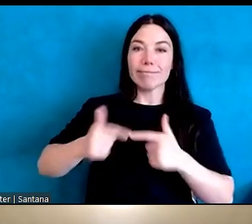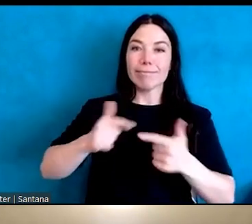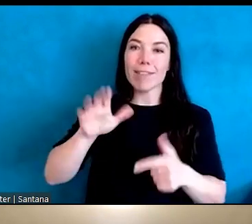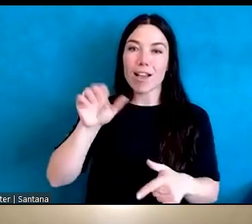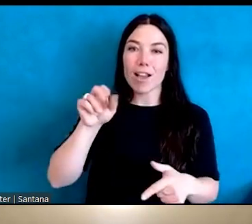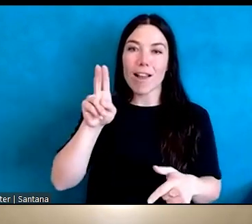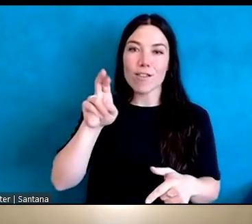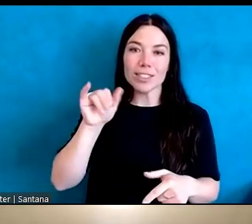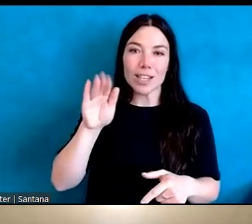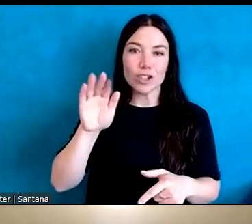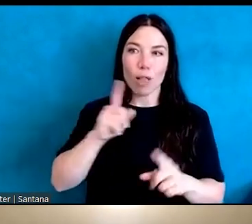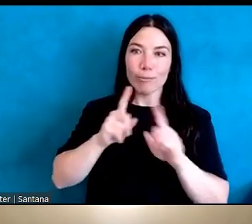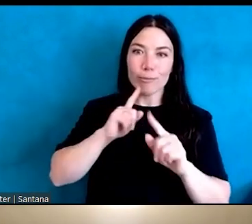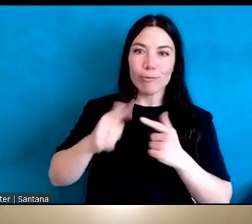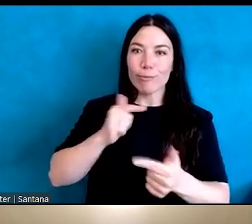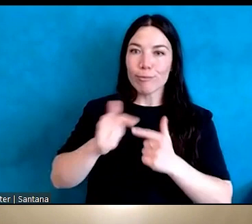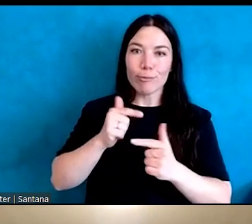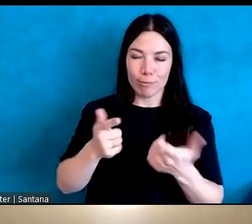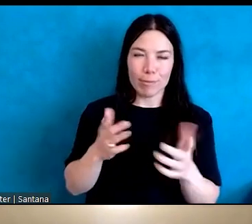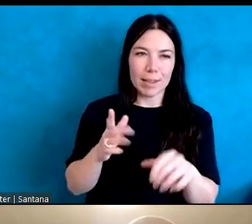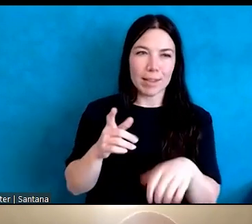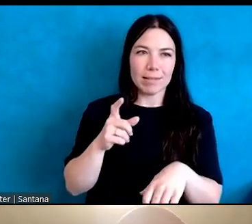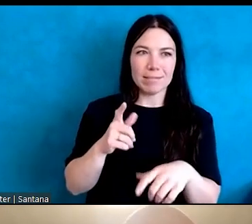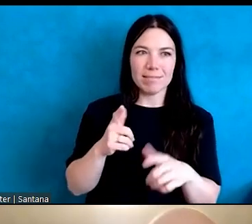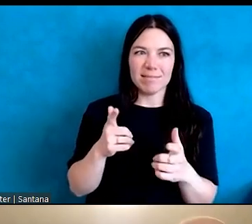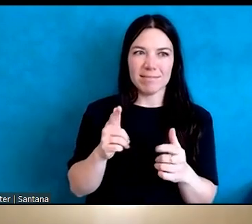So in a paper based on the CLCL data,